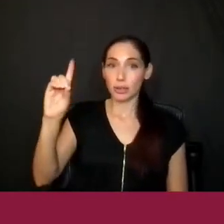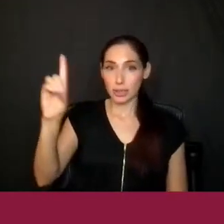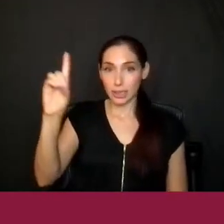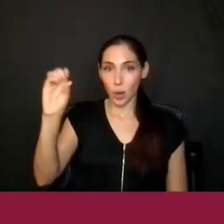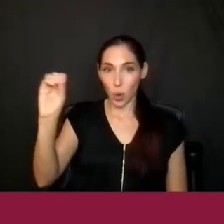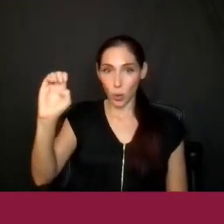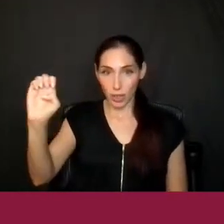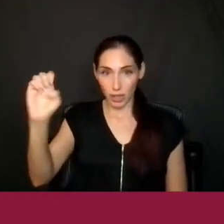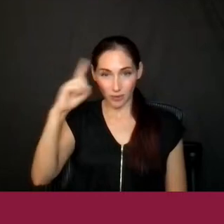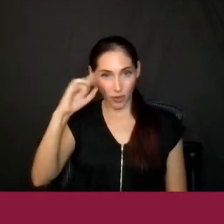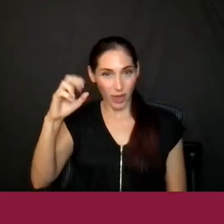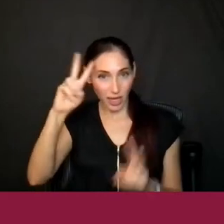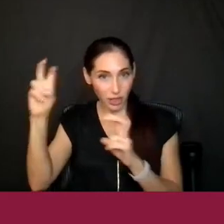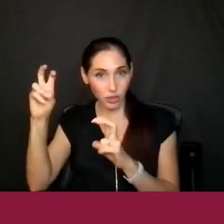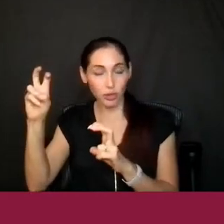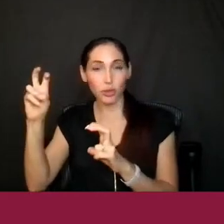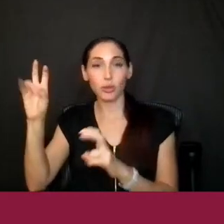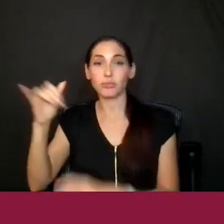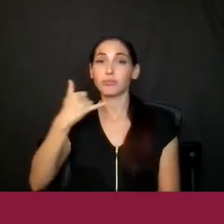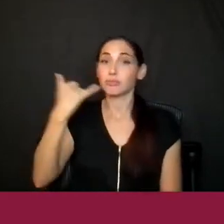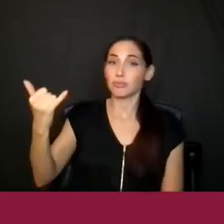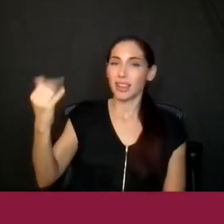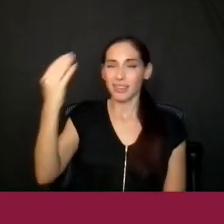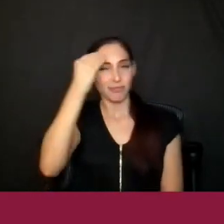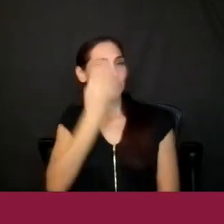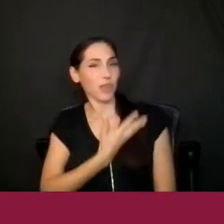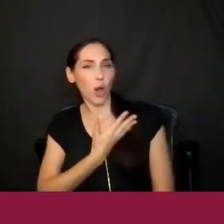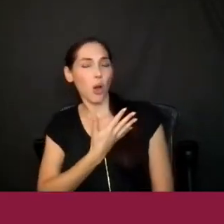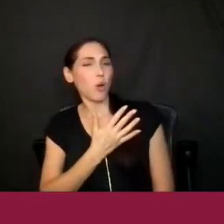However, we are informed that flags were put in place and there was no information.